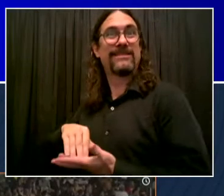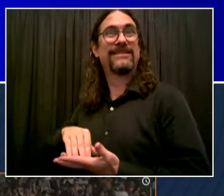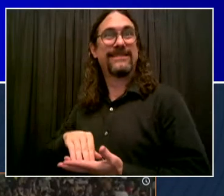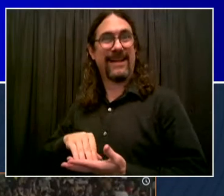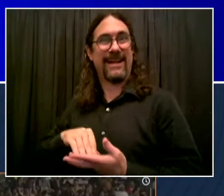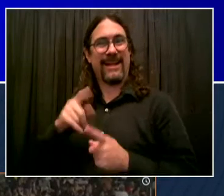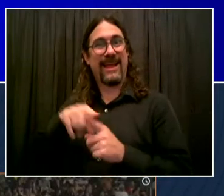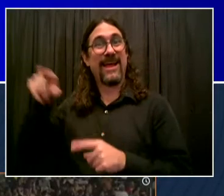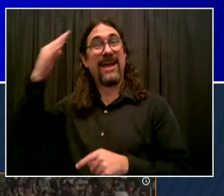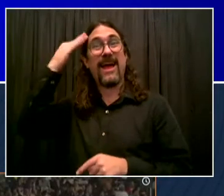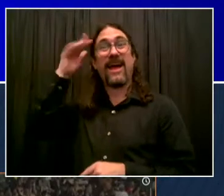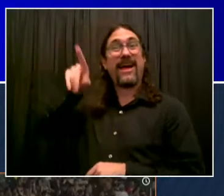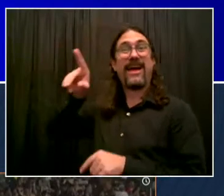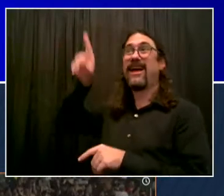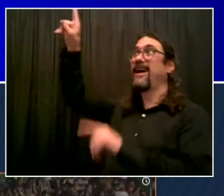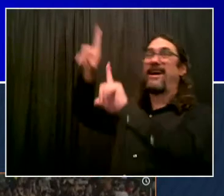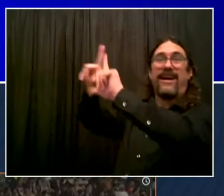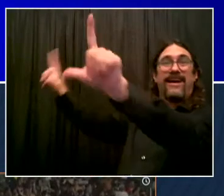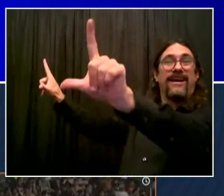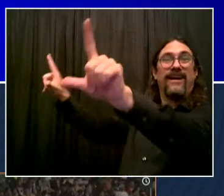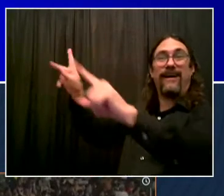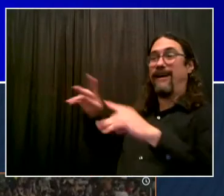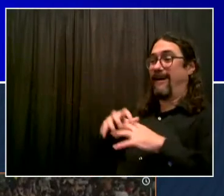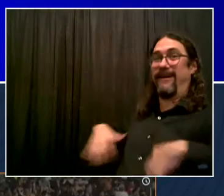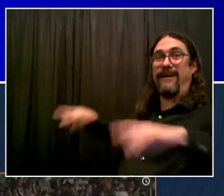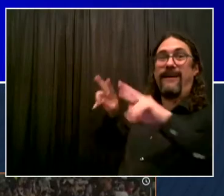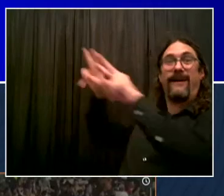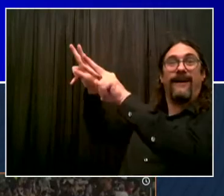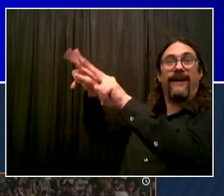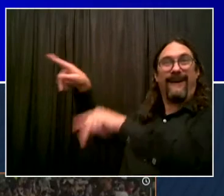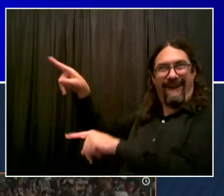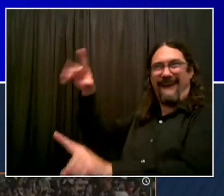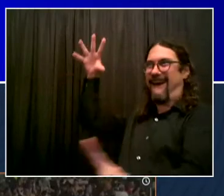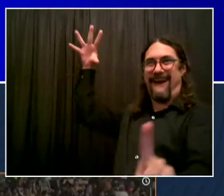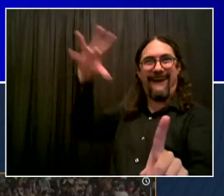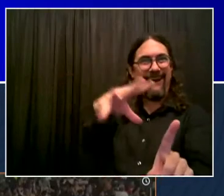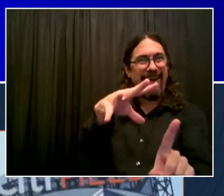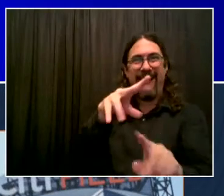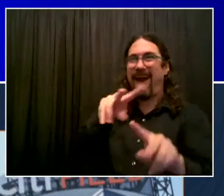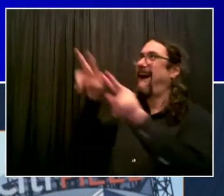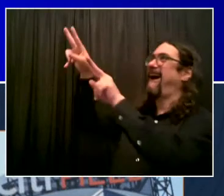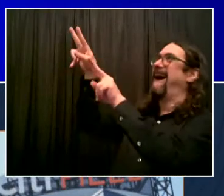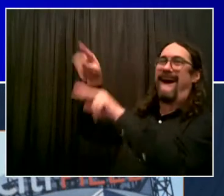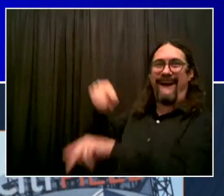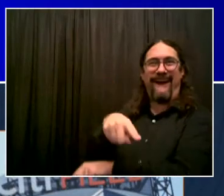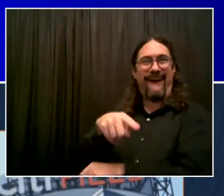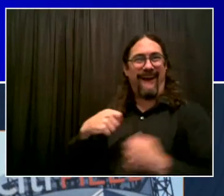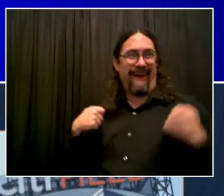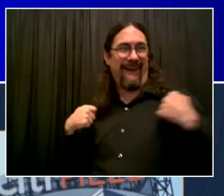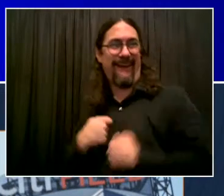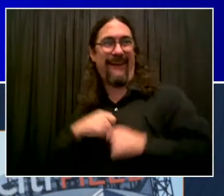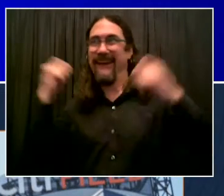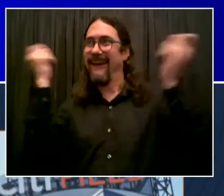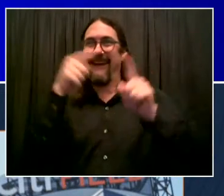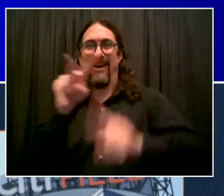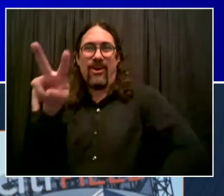HERE IS WHAT IS AMAZING. THIS SITE HAS BEEN THE MOST POPULAR CITY RUN SITE OF